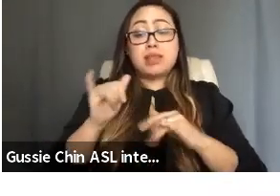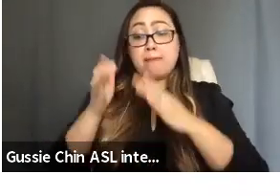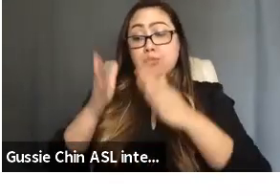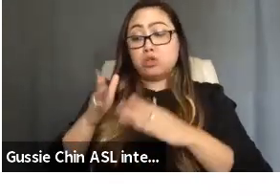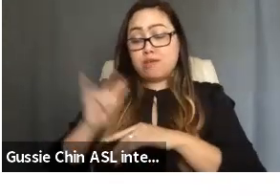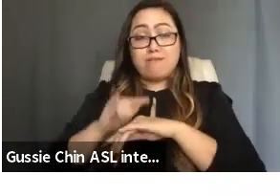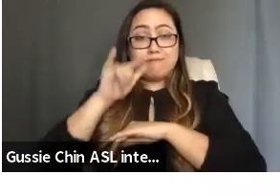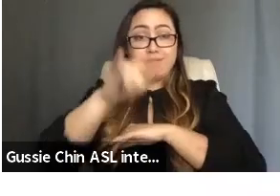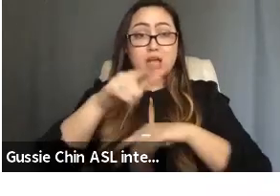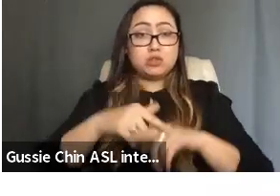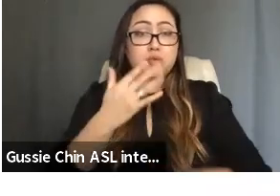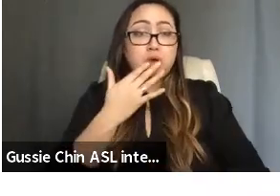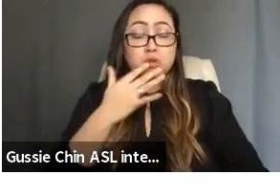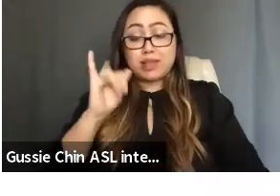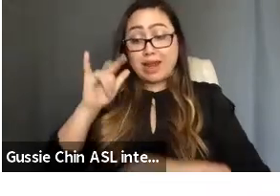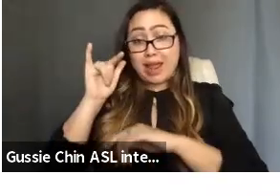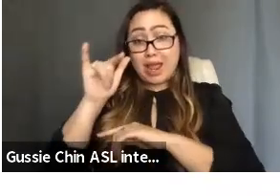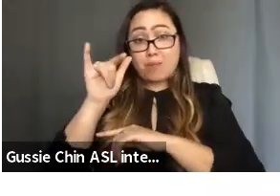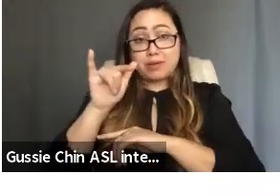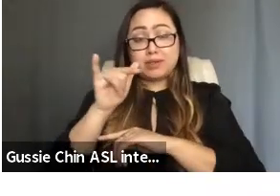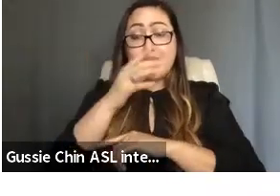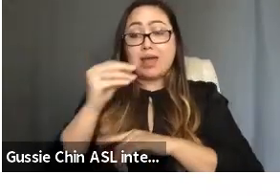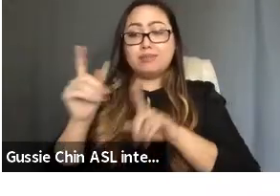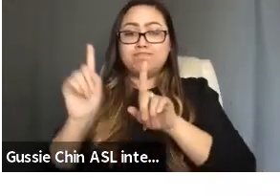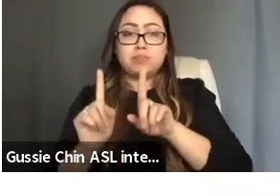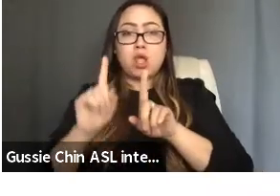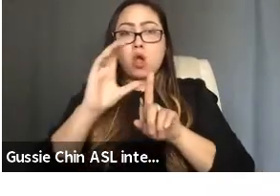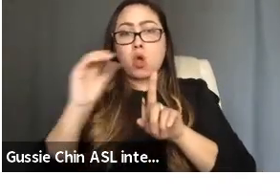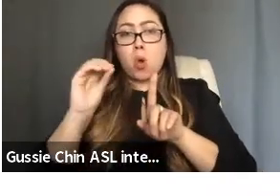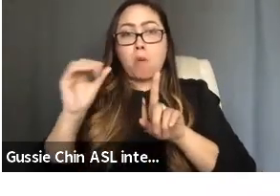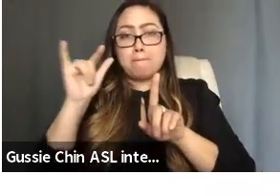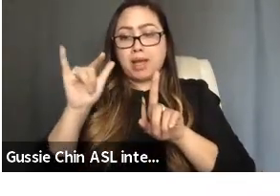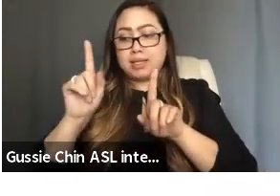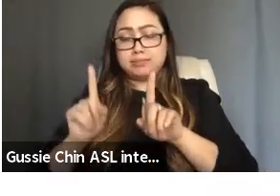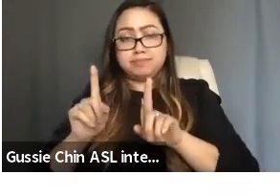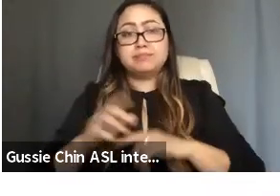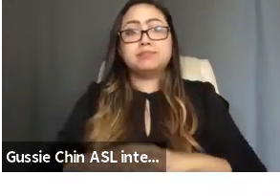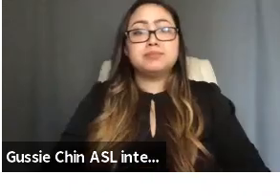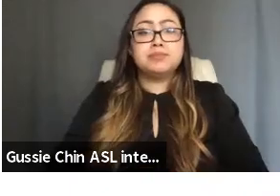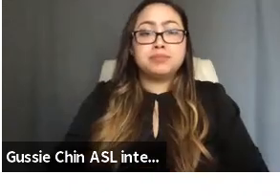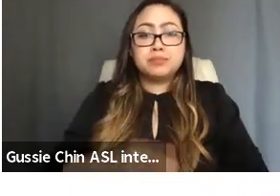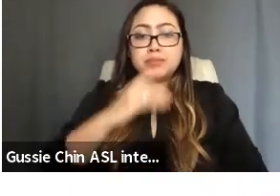the airplane pilot and the copilot. This was actually an inject for our behavioral health